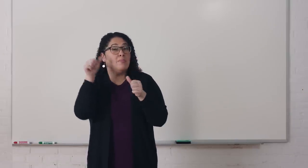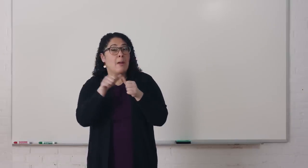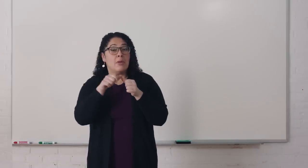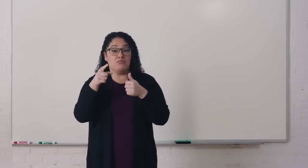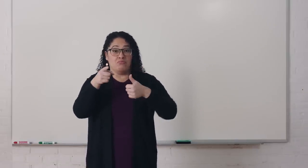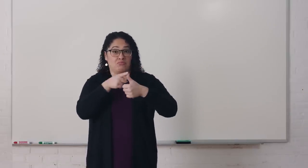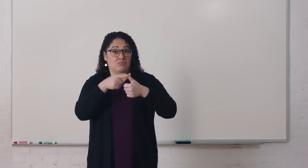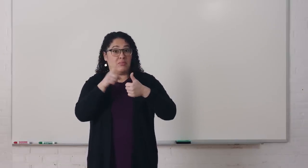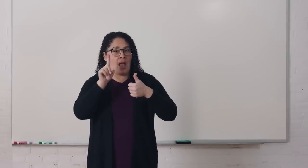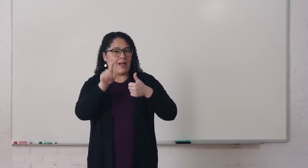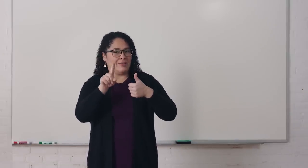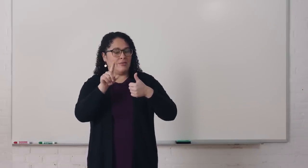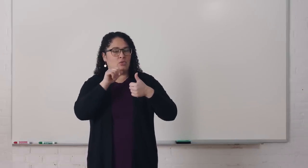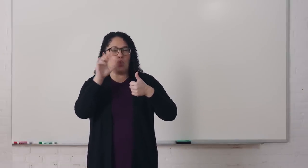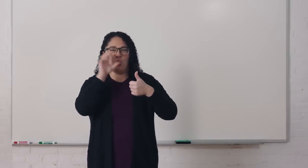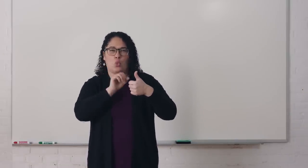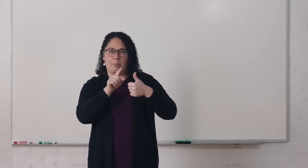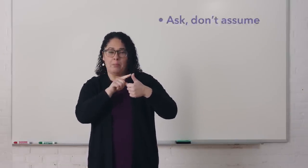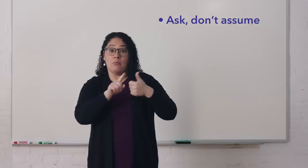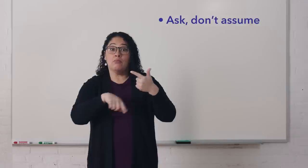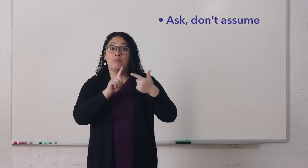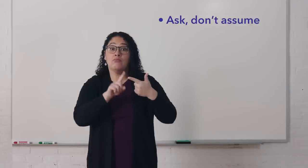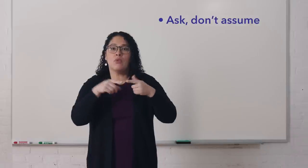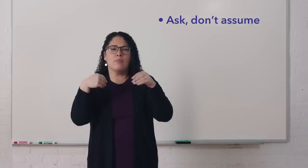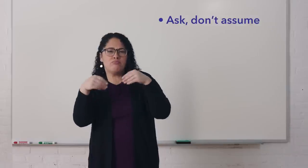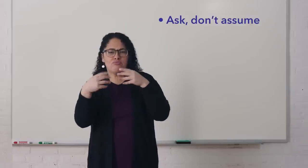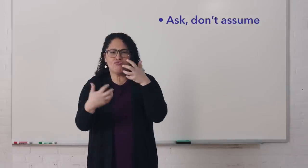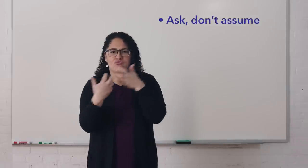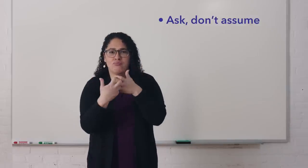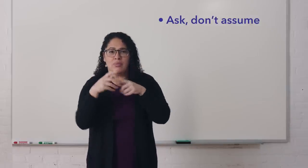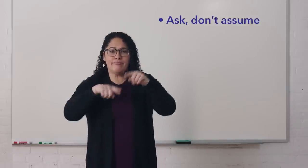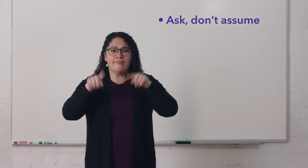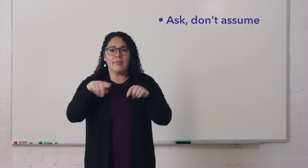Just remember these three key points: ask, don’t assume;